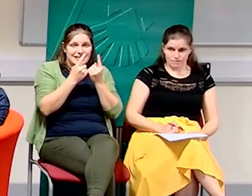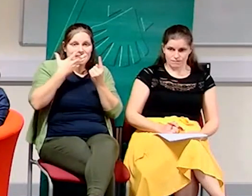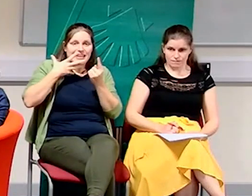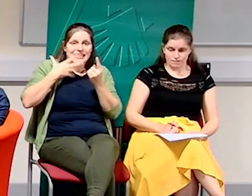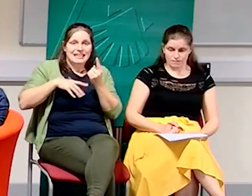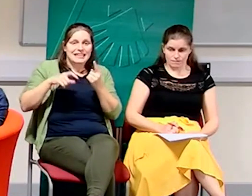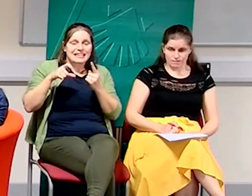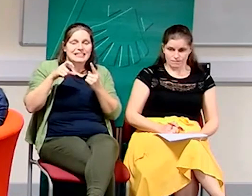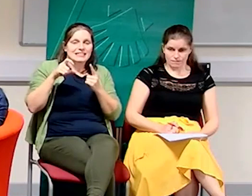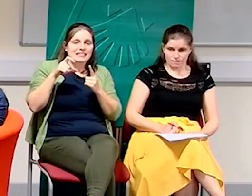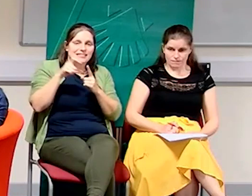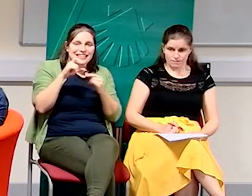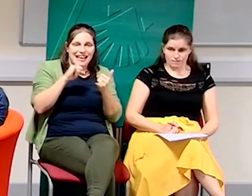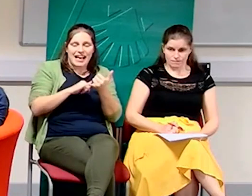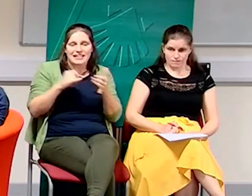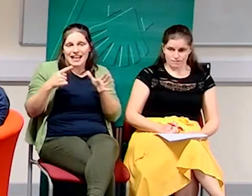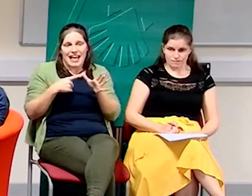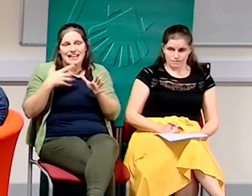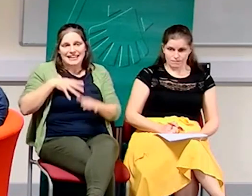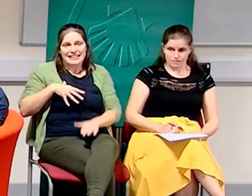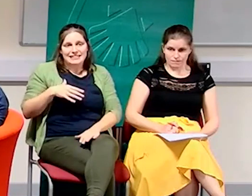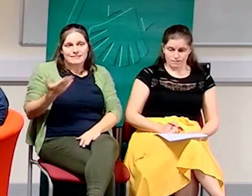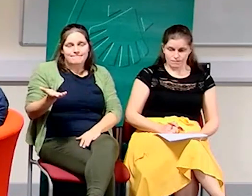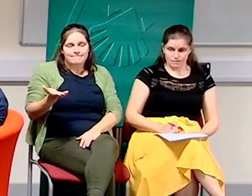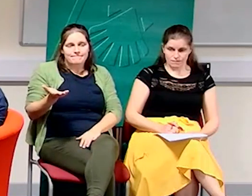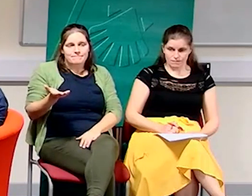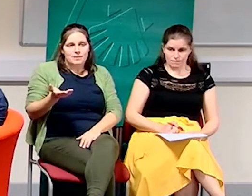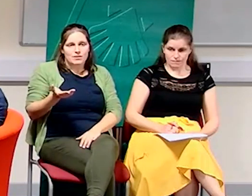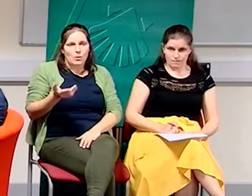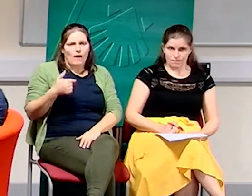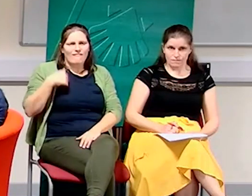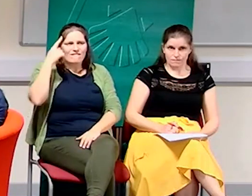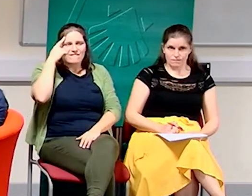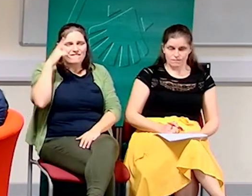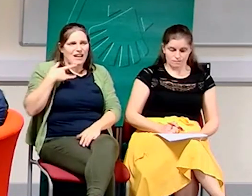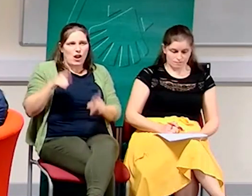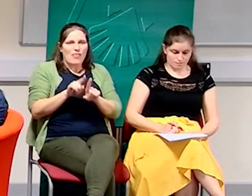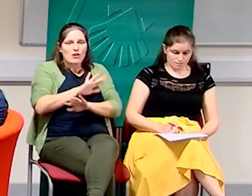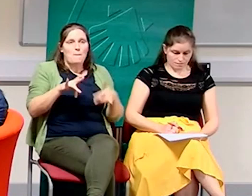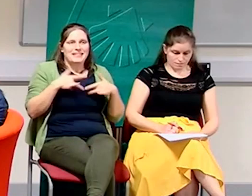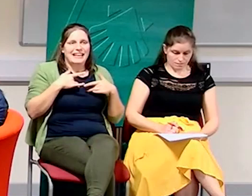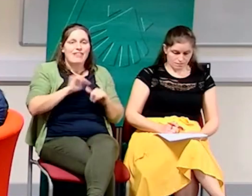students allowance so those kind of perceived barriers I feel like they are quite real um